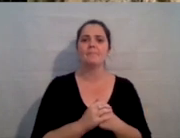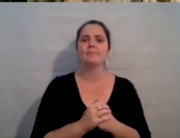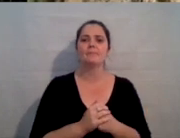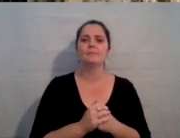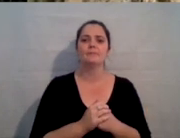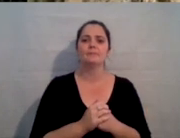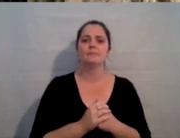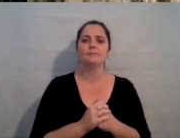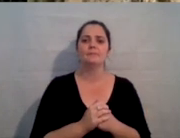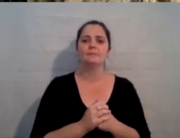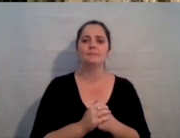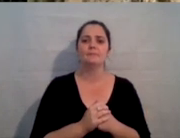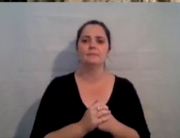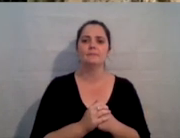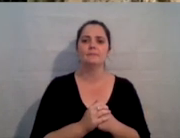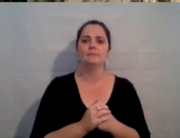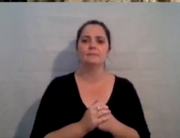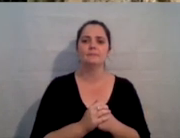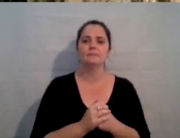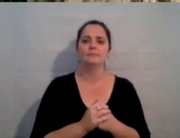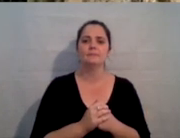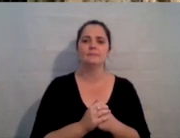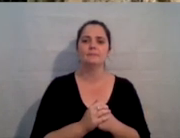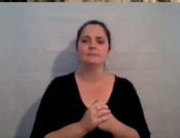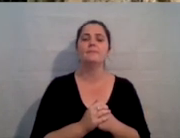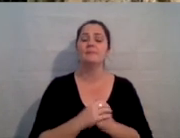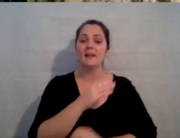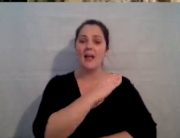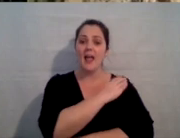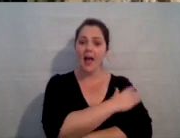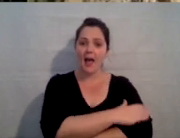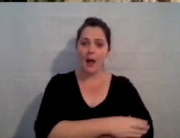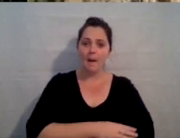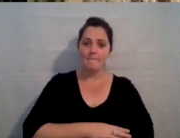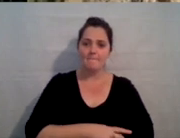down to the arm and then I want to get all of the tension